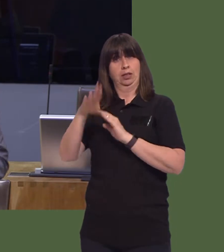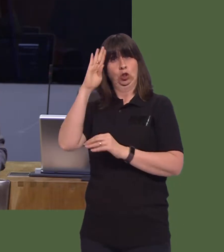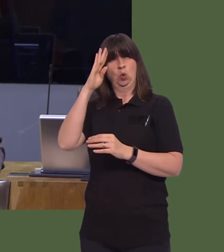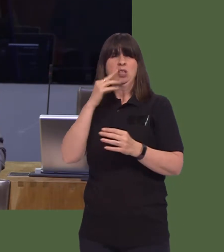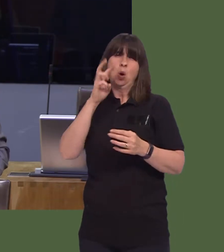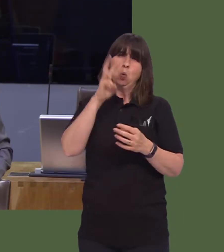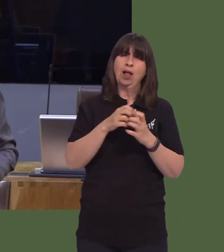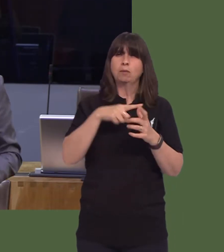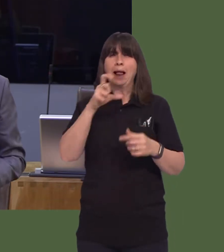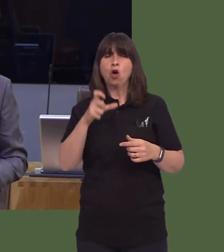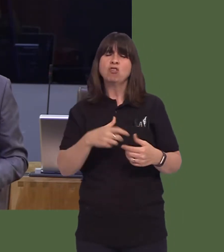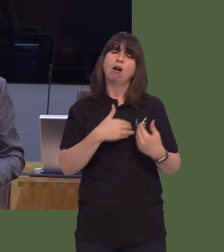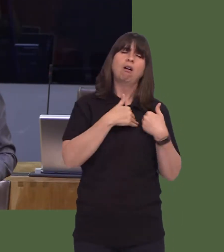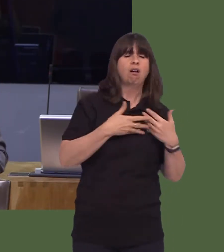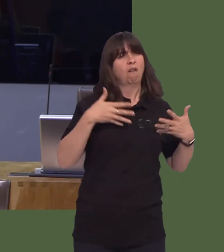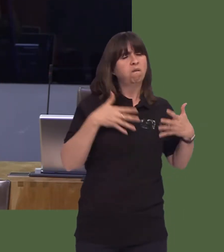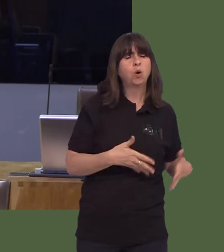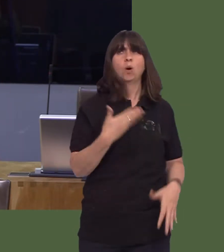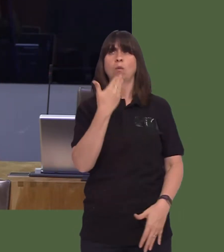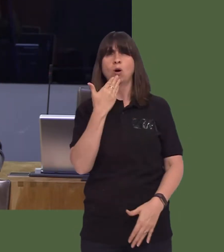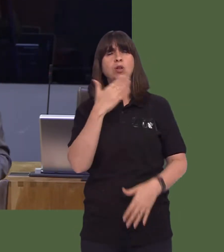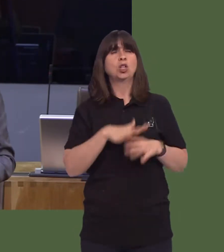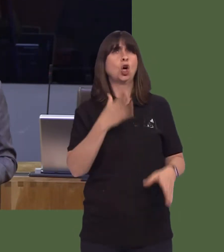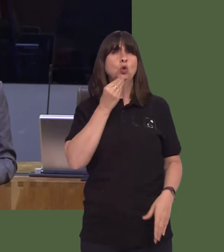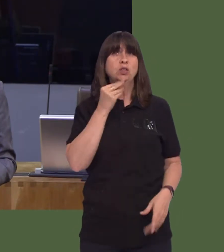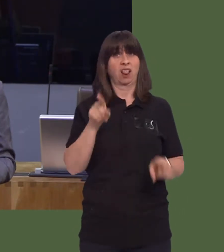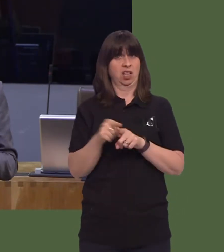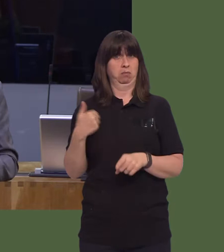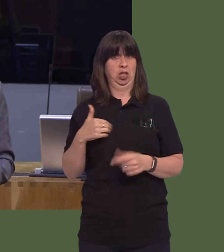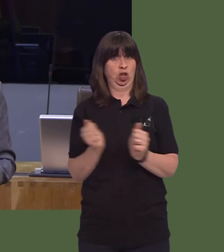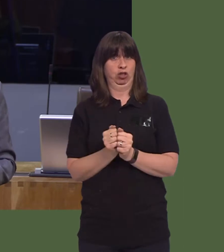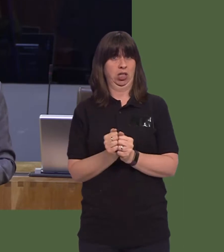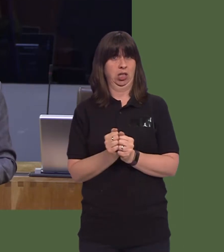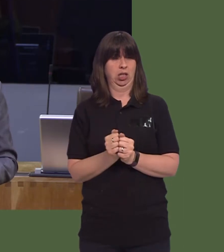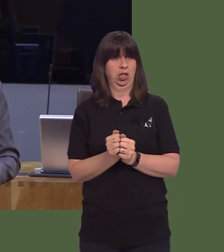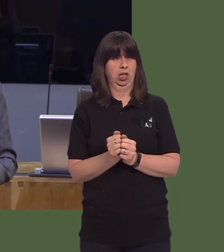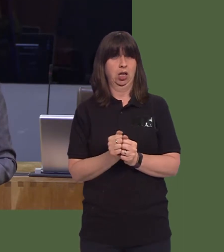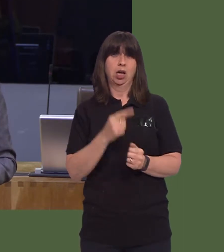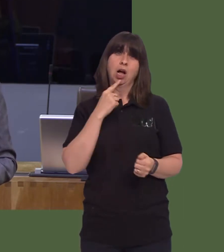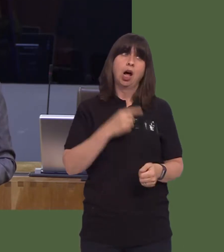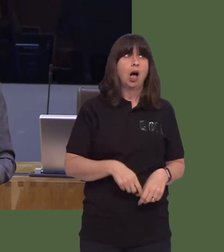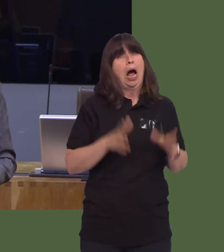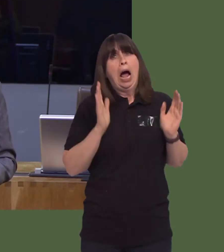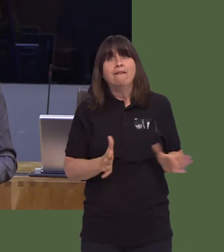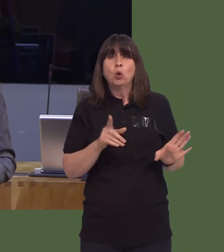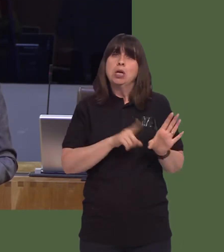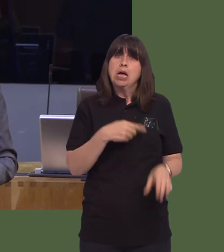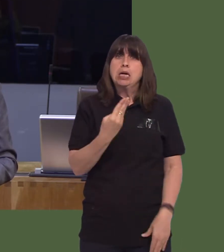and teachers alike and the work is tedious and not useful for more able students, and because these two subjects are compulsory for year nines it will be very difficult to